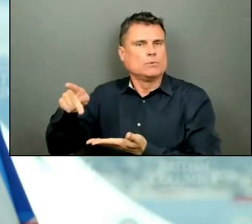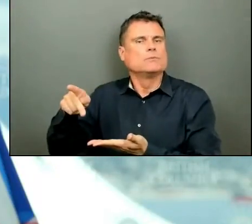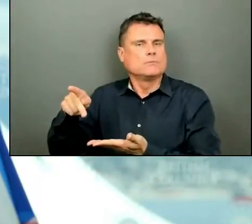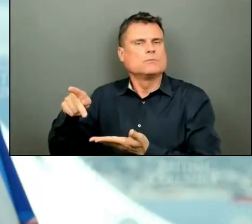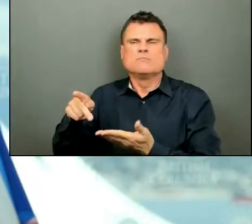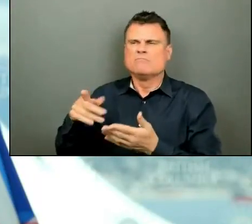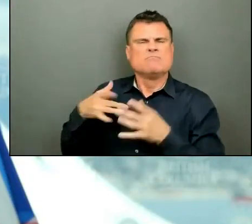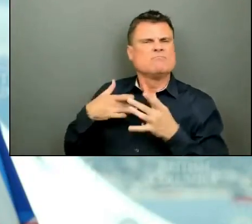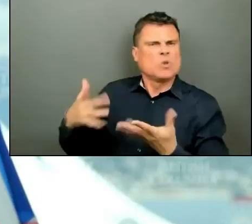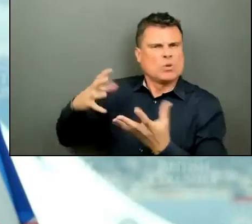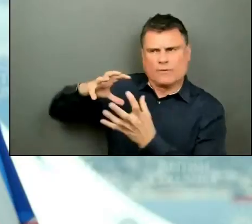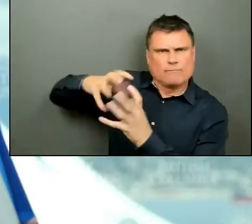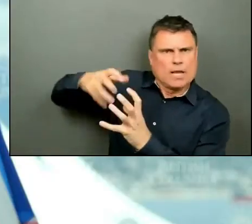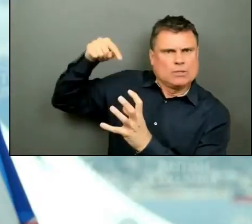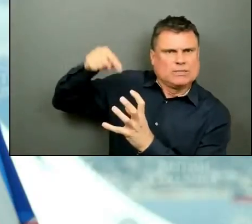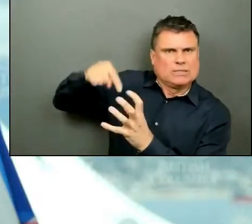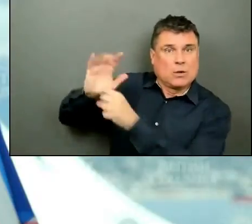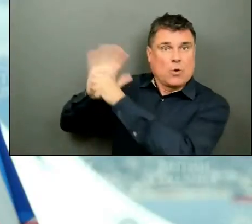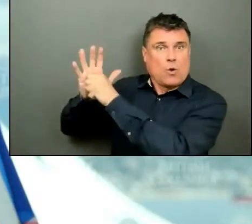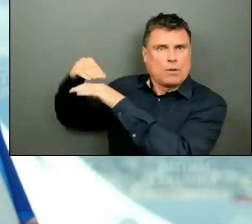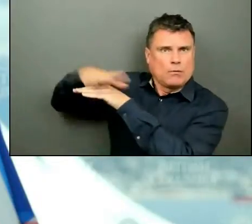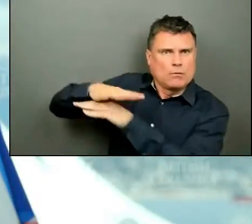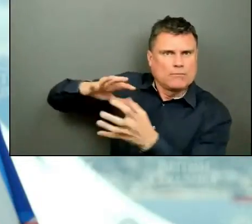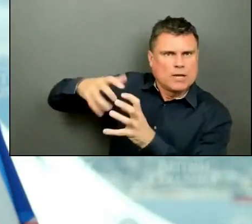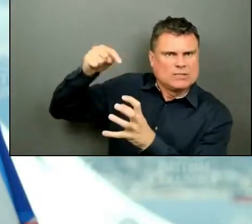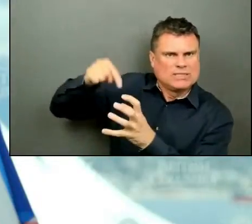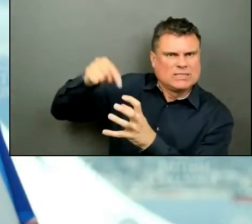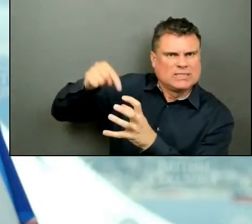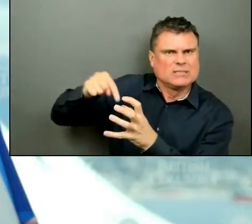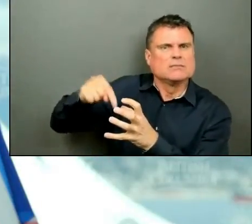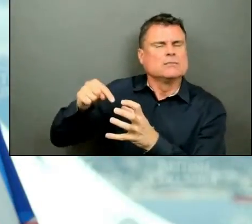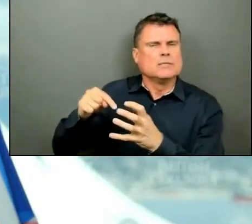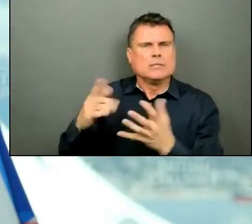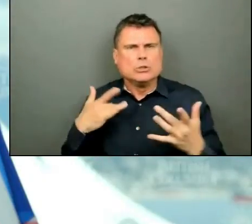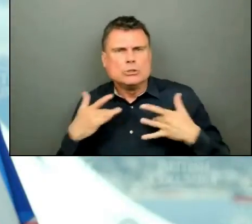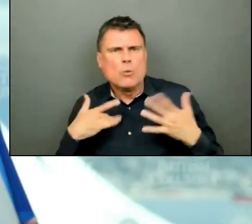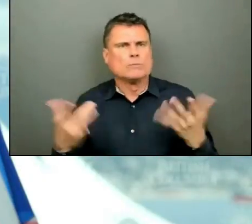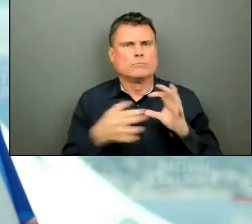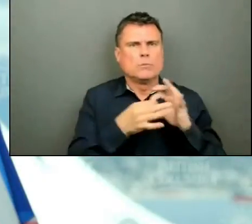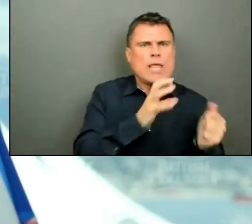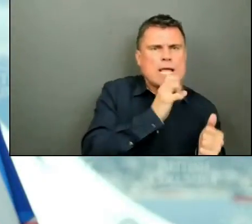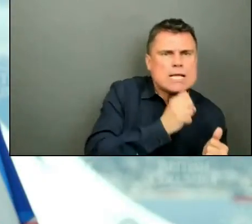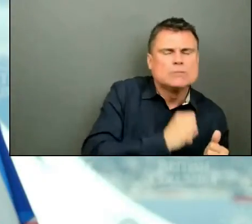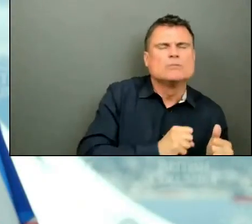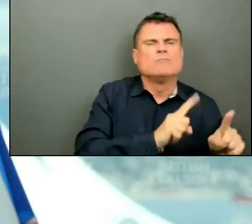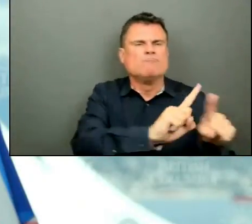myself. Dr. Henry and myself. Dr. Henry and I will be speaking to